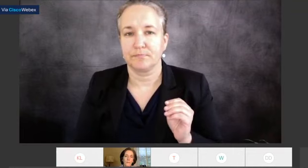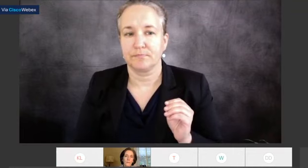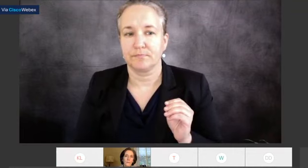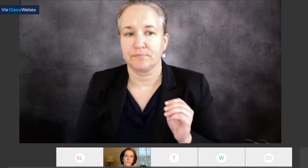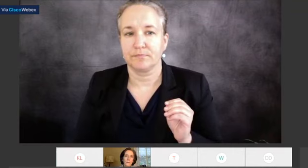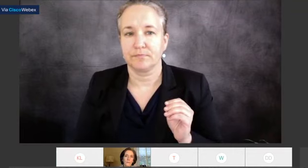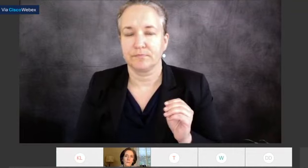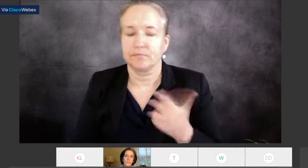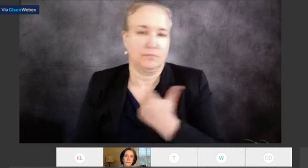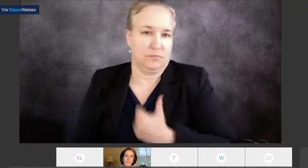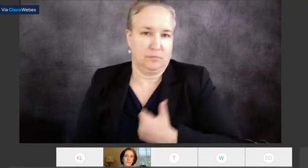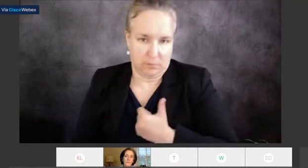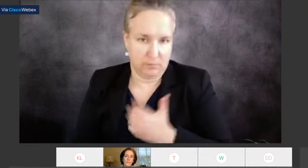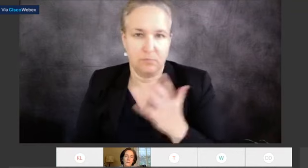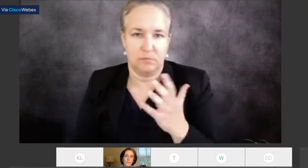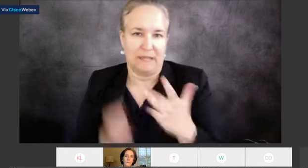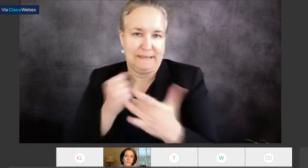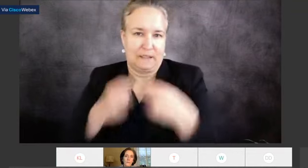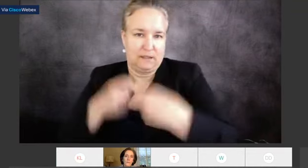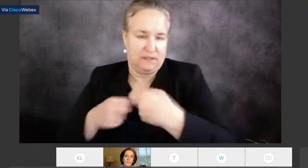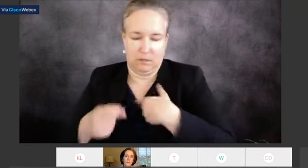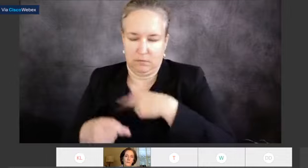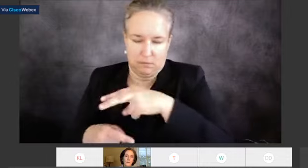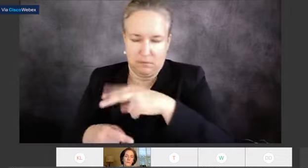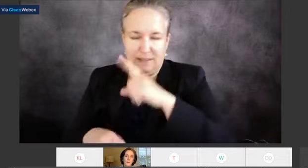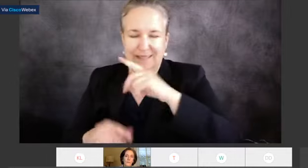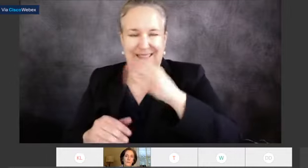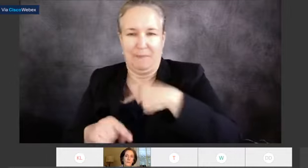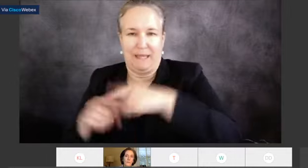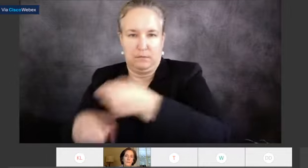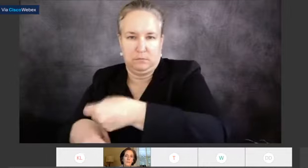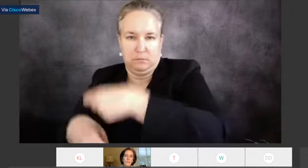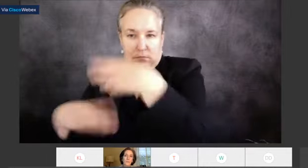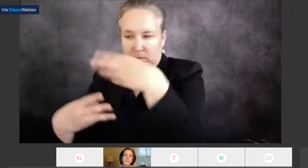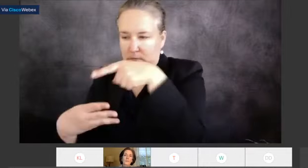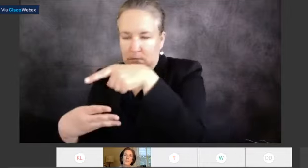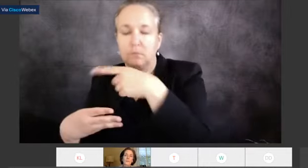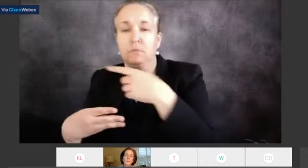so i'm sorry i'm having a technical difficulties i can't seem to get that up but uh while there's no specific number